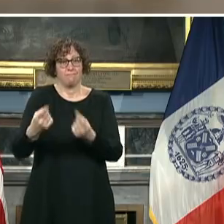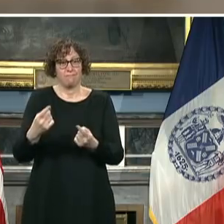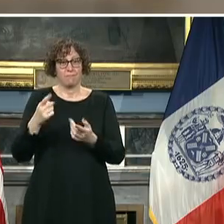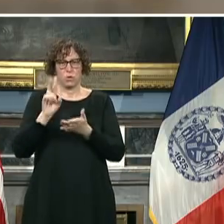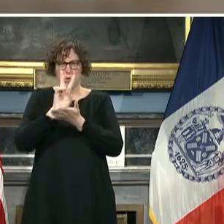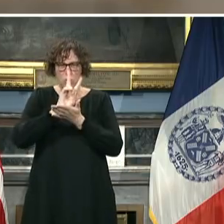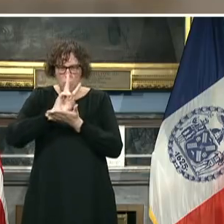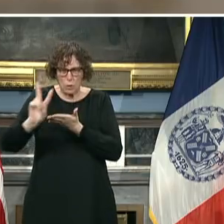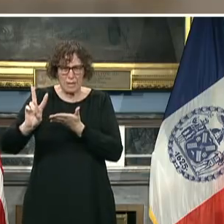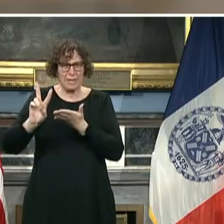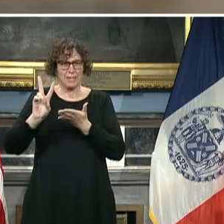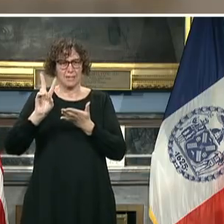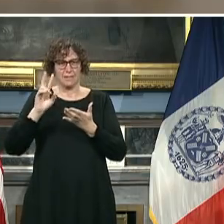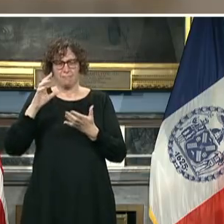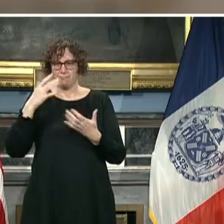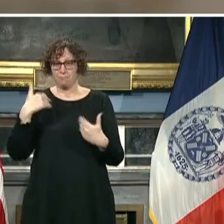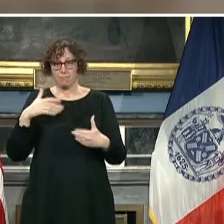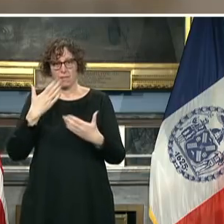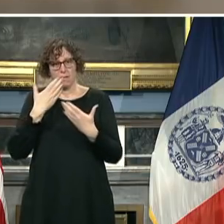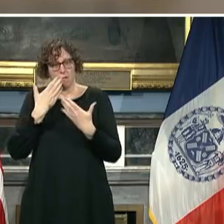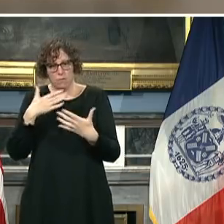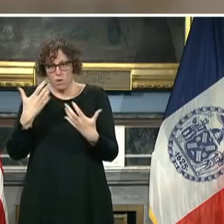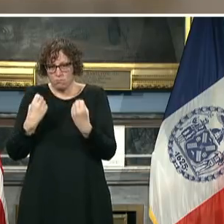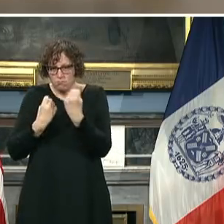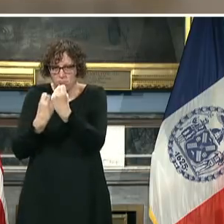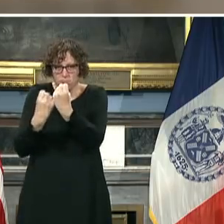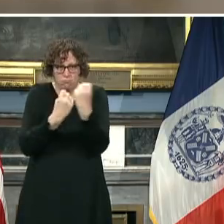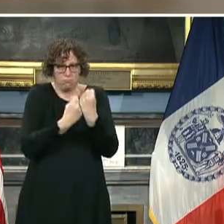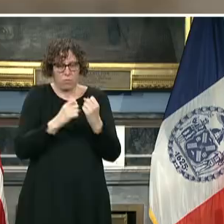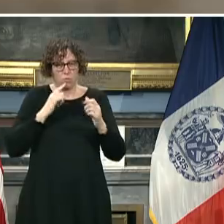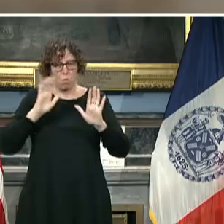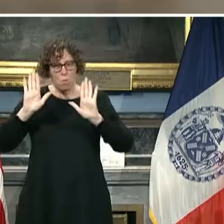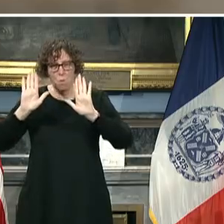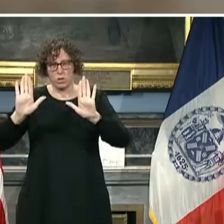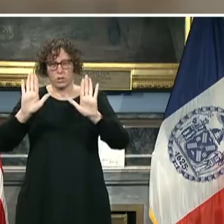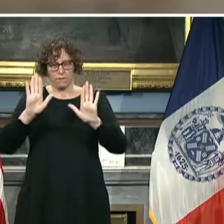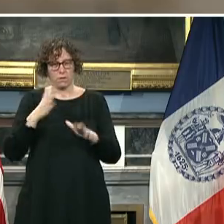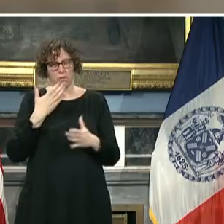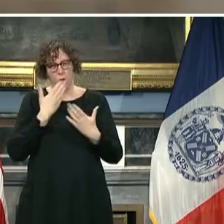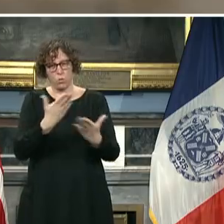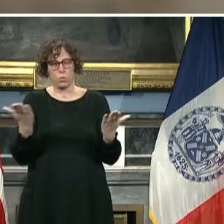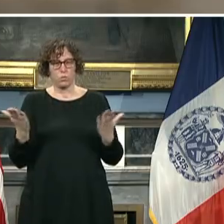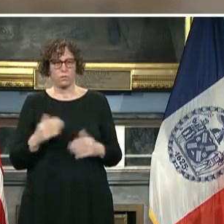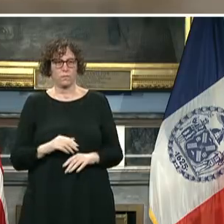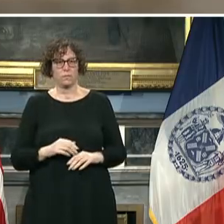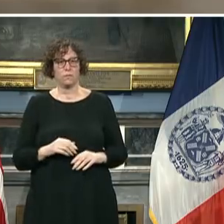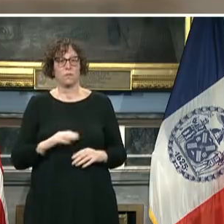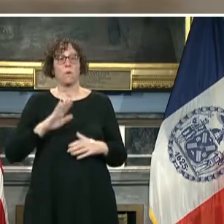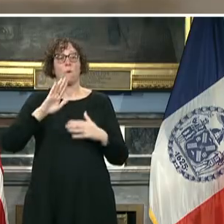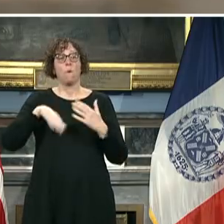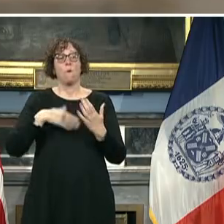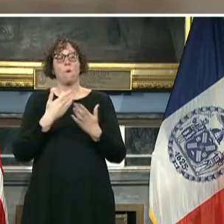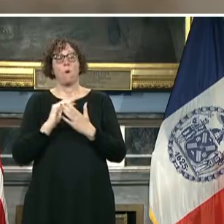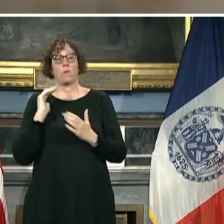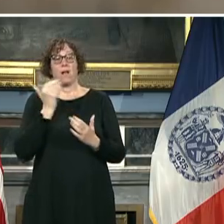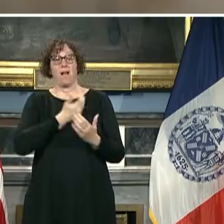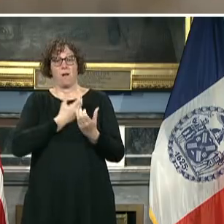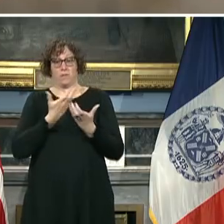IN THAT TIME WE'VE BEEN LUCKY ENOUGH TOWINTESS SUCH TREMENDOUS SUPPORT AND GENEROSITY, NOT ONLY FROM THE